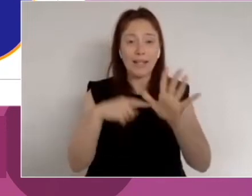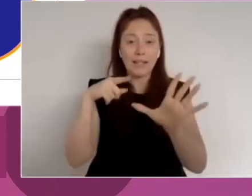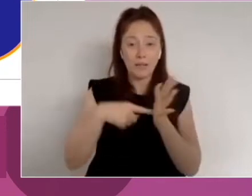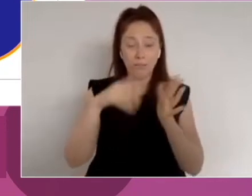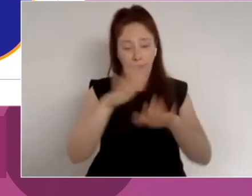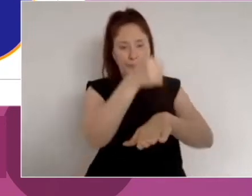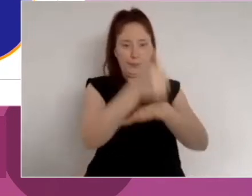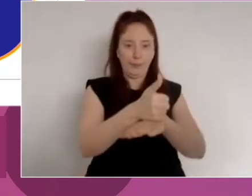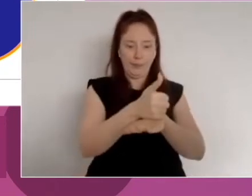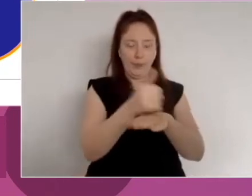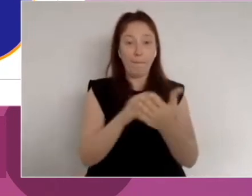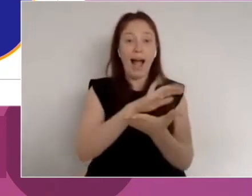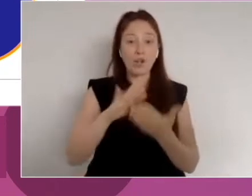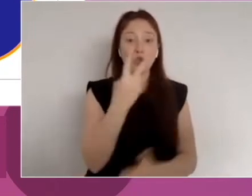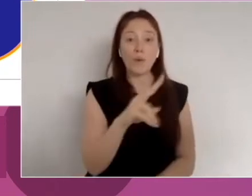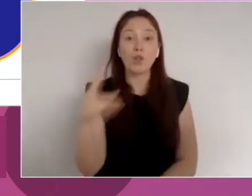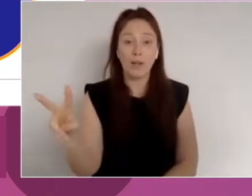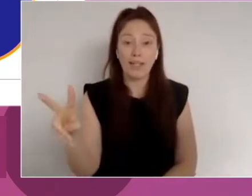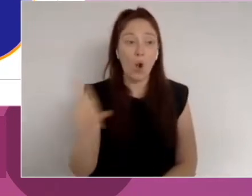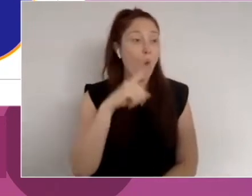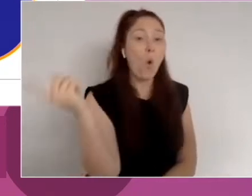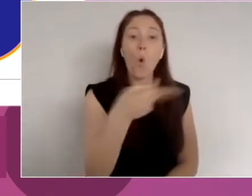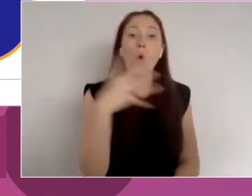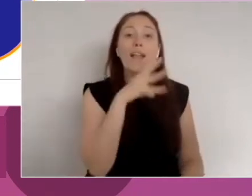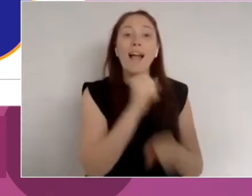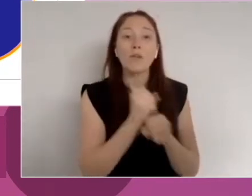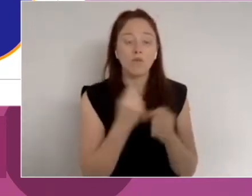All governments were recognising that there is going to be a mental health impact